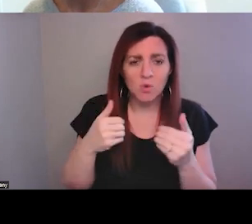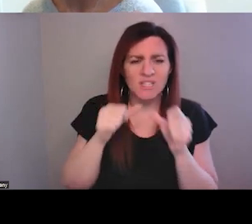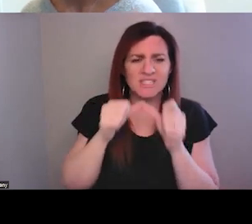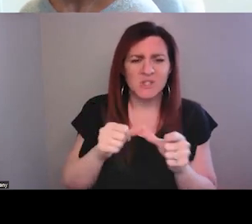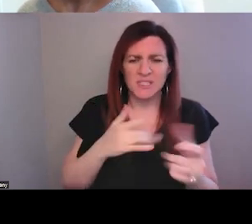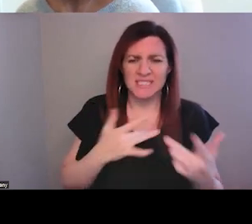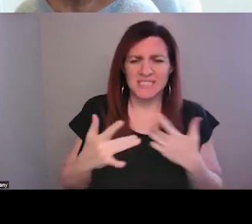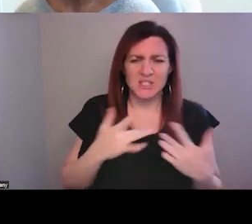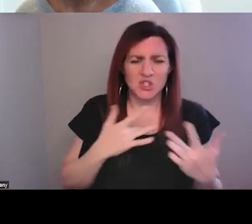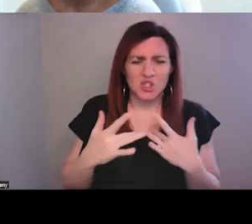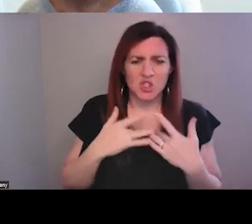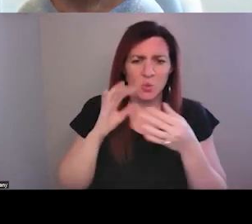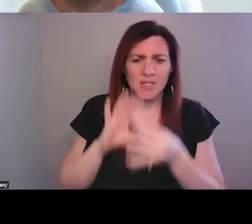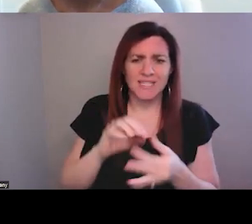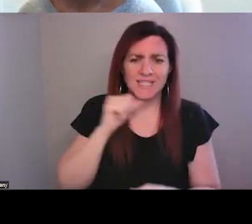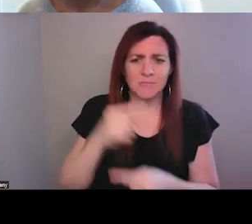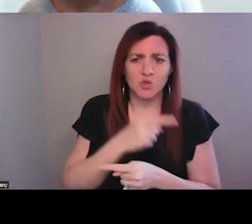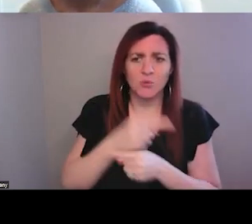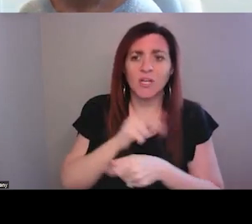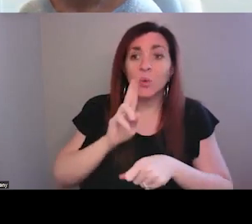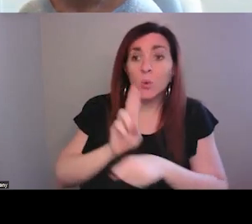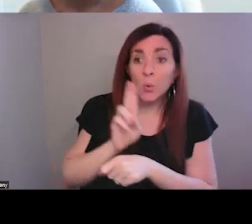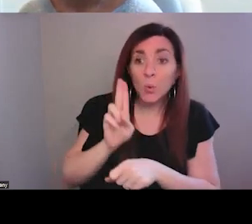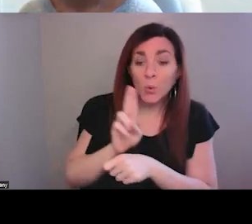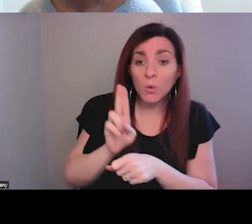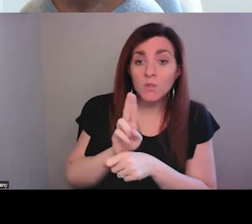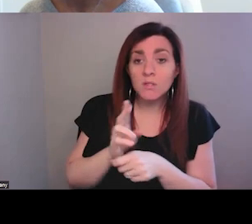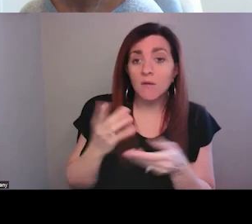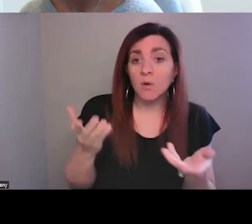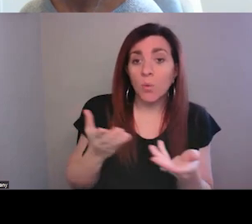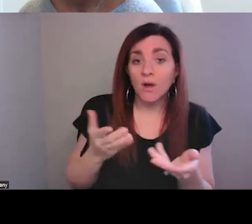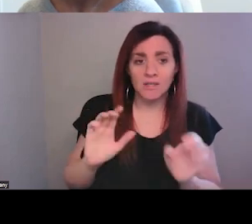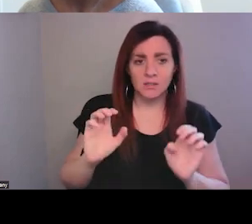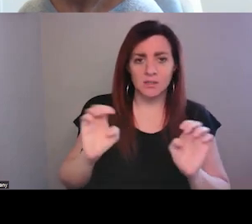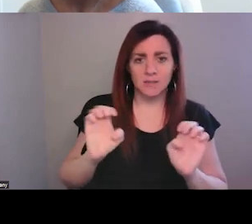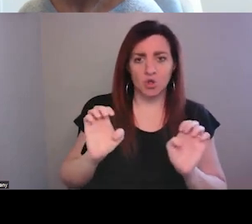WITH THE INAPPROPRIATE USE OF OUR EMERGENCY ROOMS FOR FOLKS IN